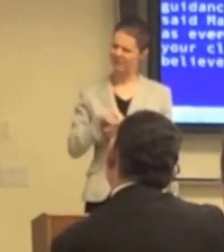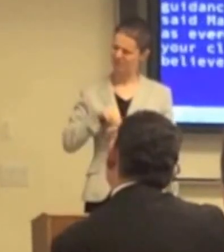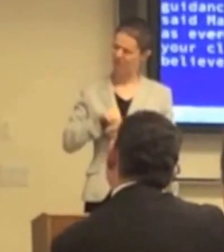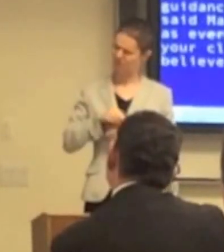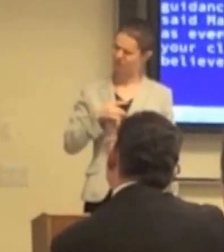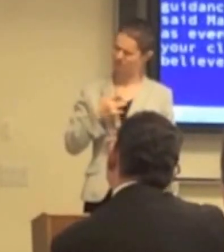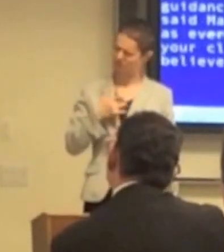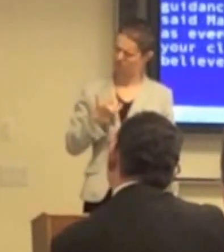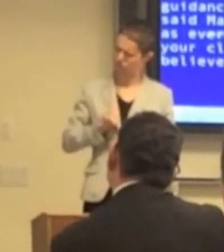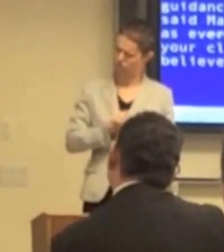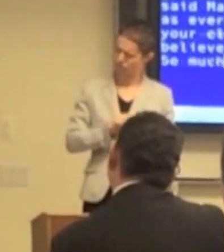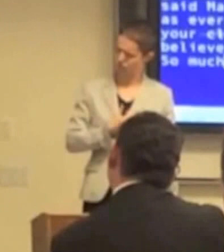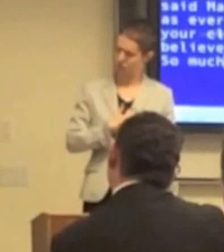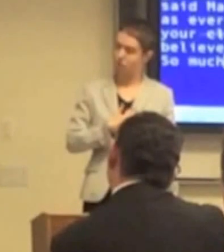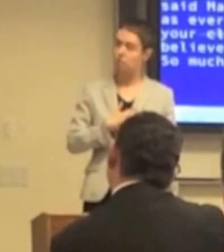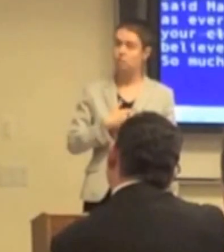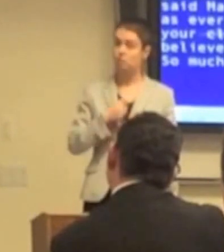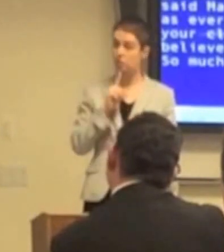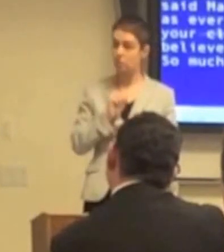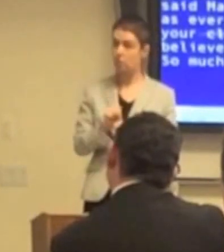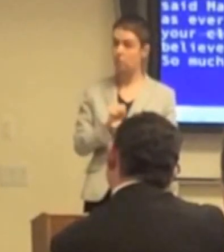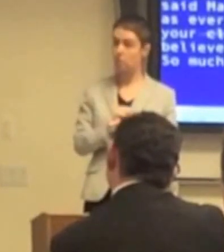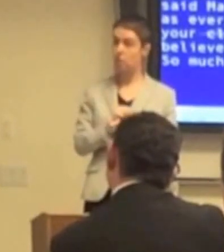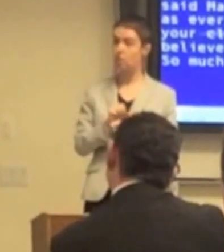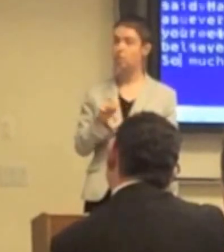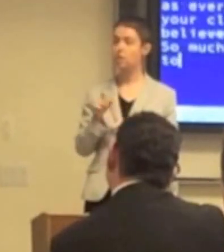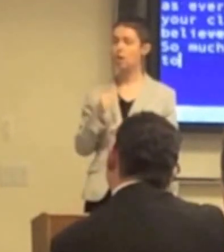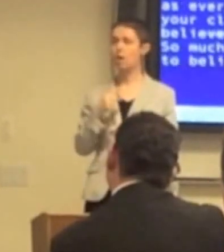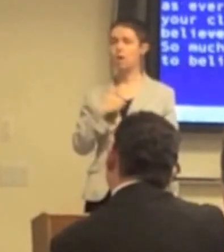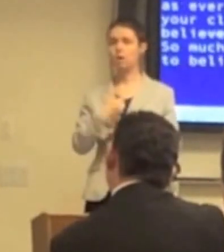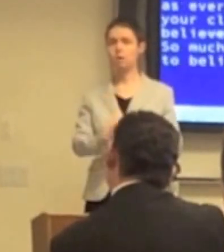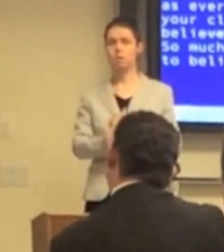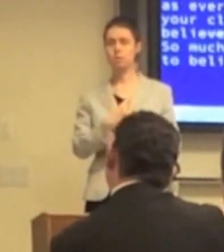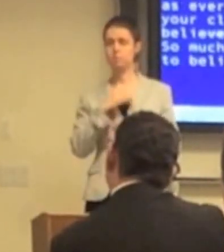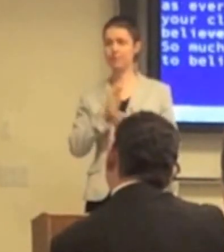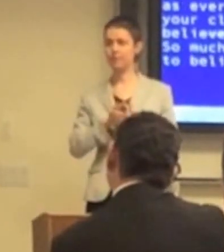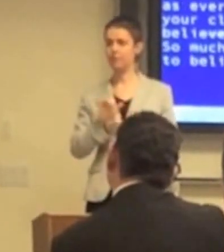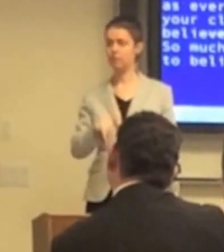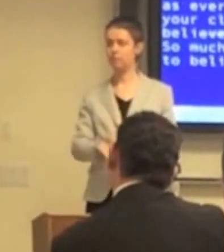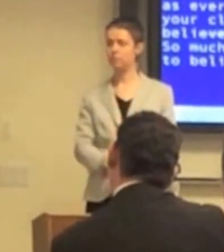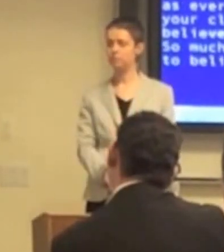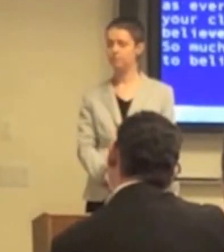So much so that I started to believe it as well.